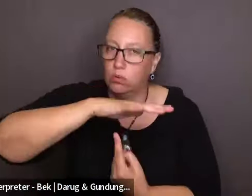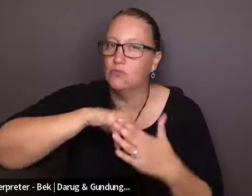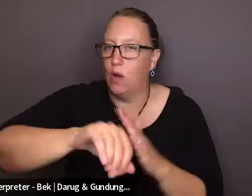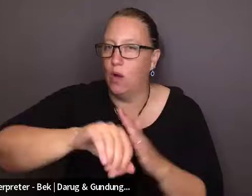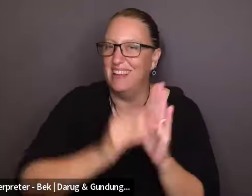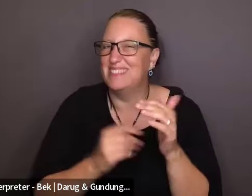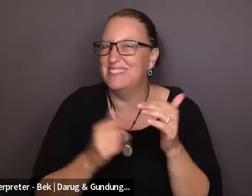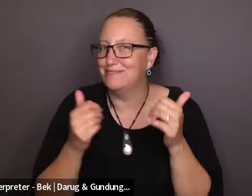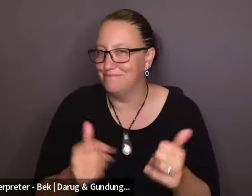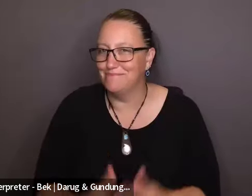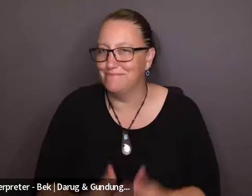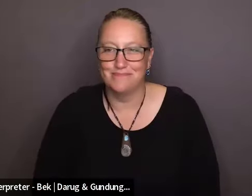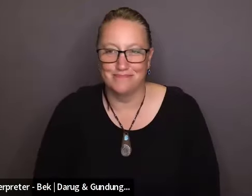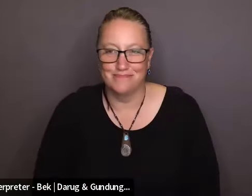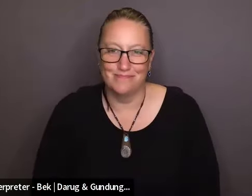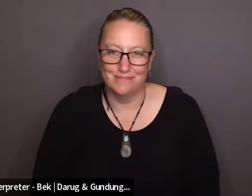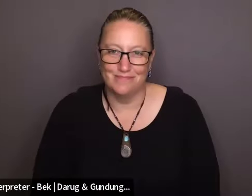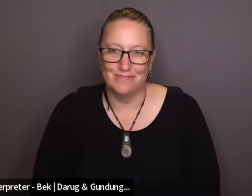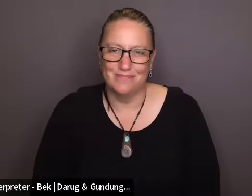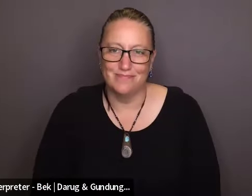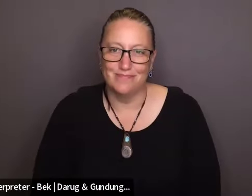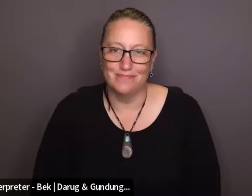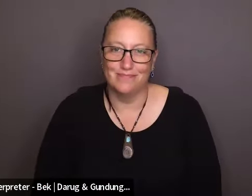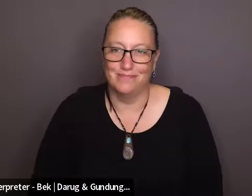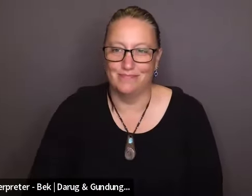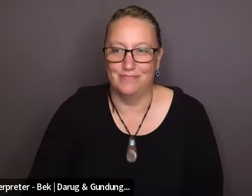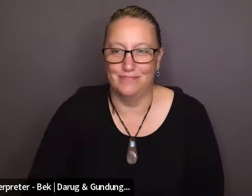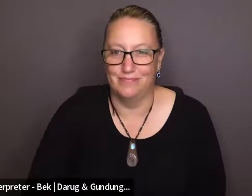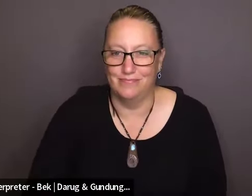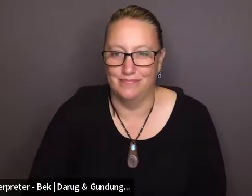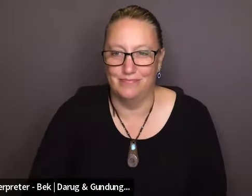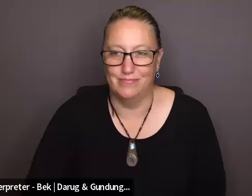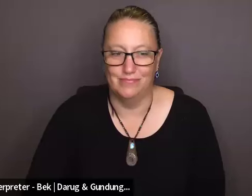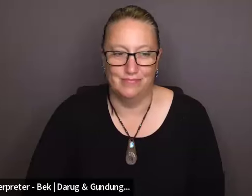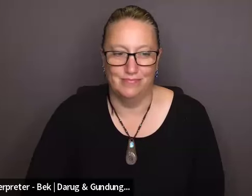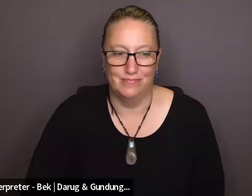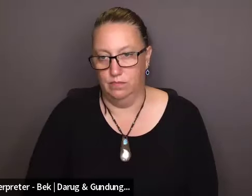is where many of these principles become practical in